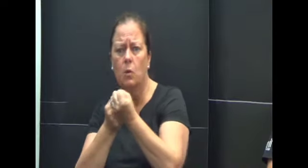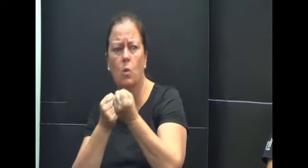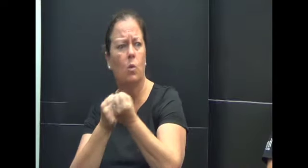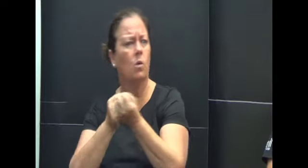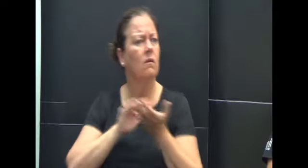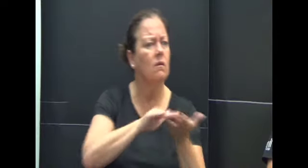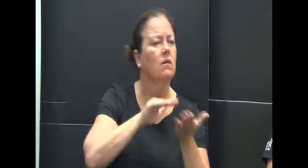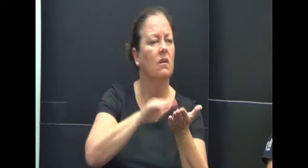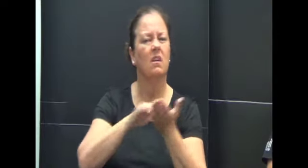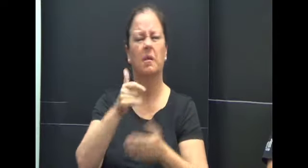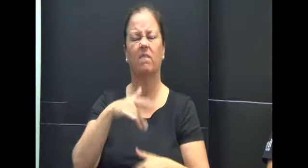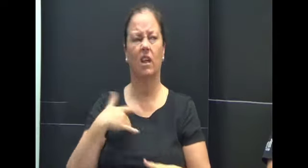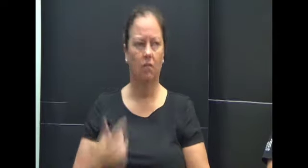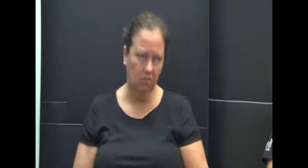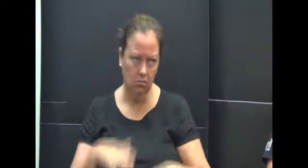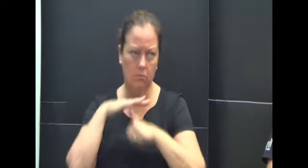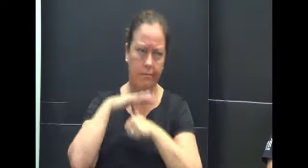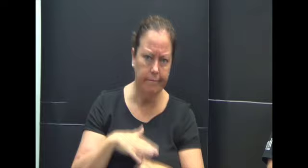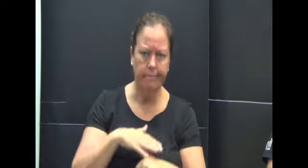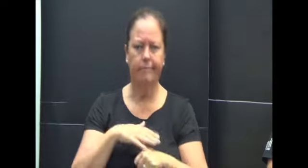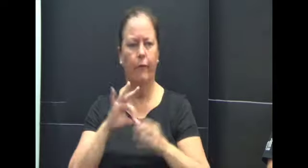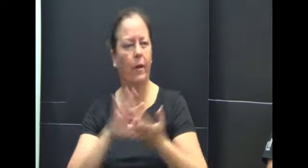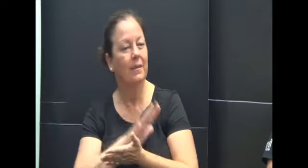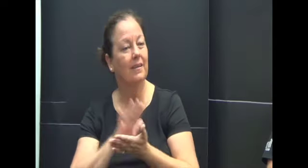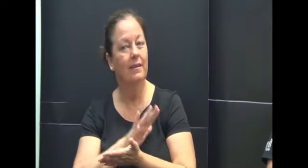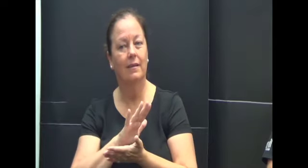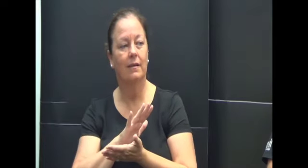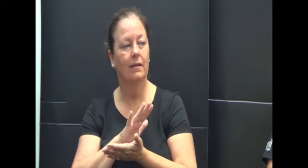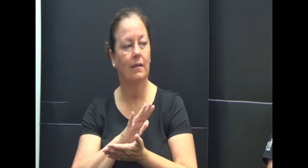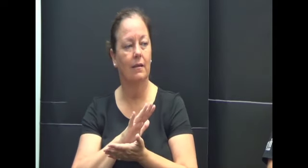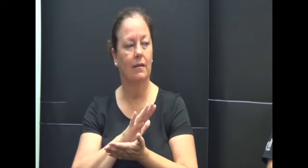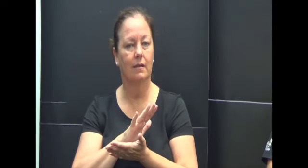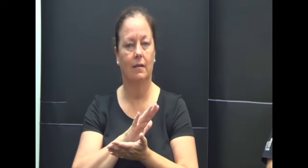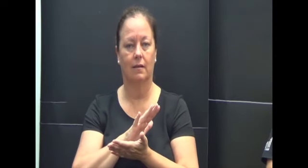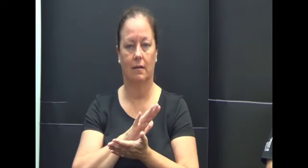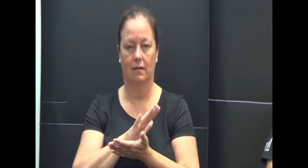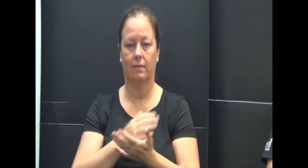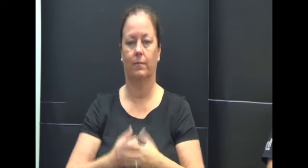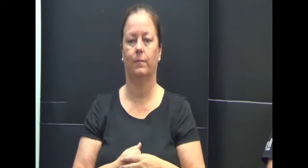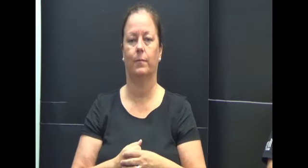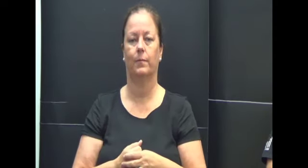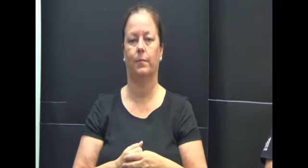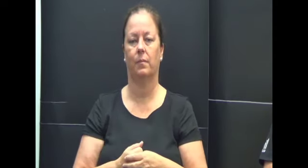we might not feel very good about who we are.